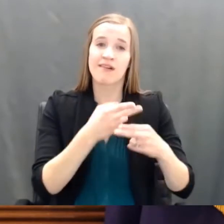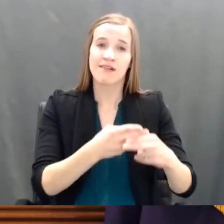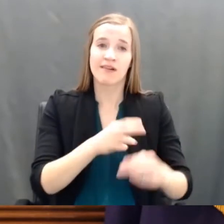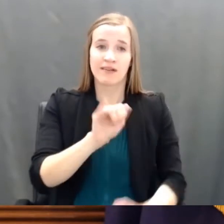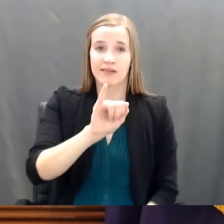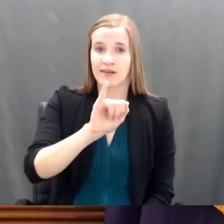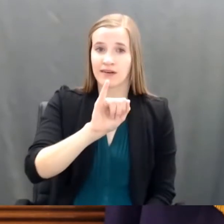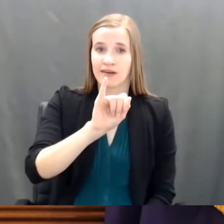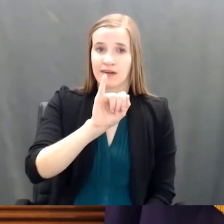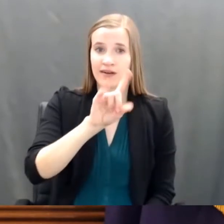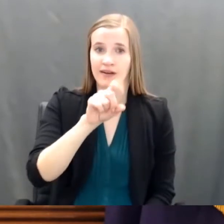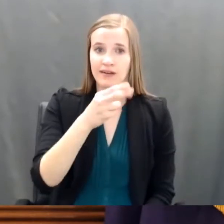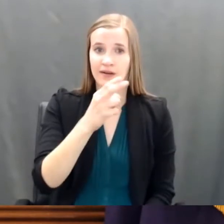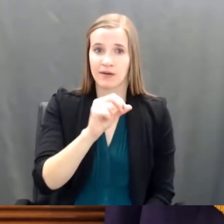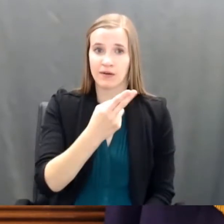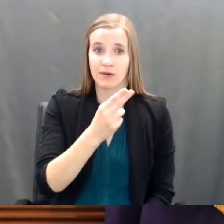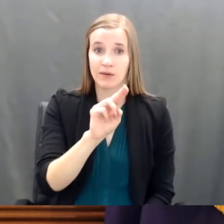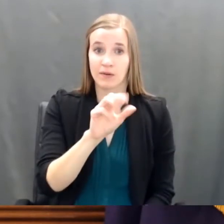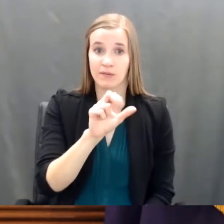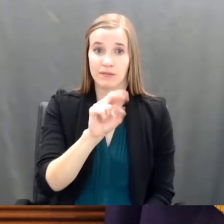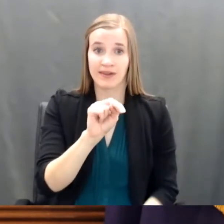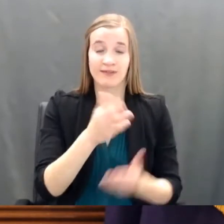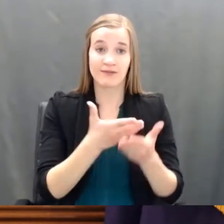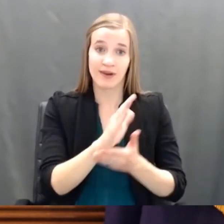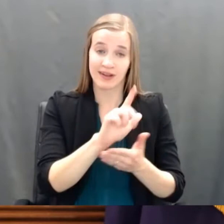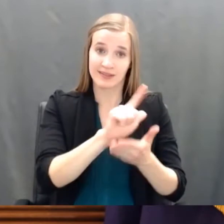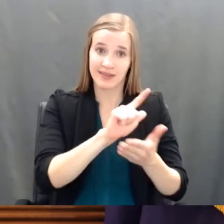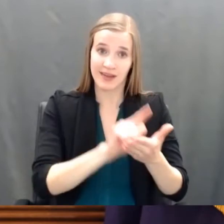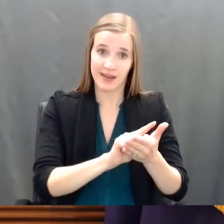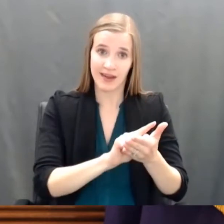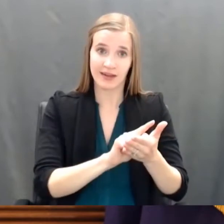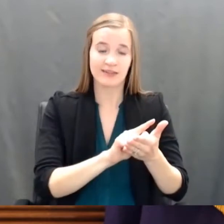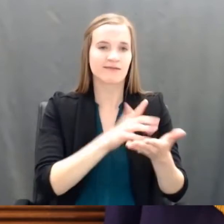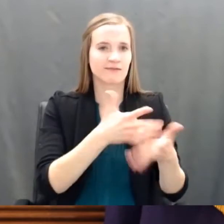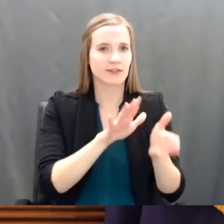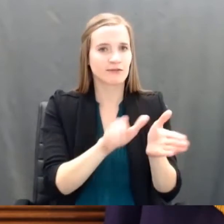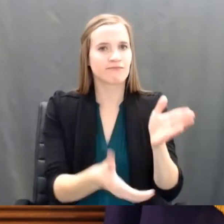Act was amended to prohibit employment discrimination against individuals with